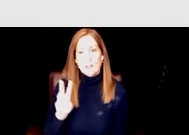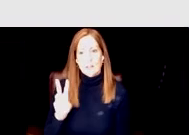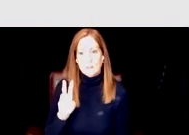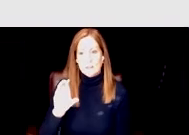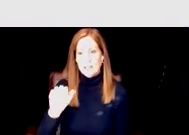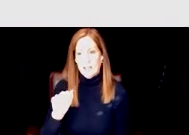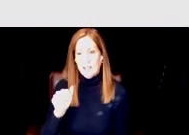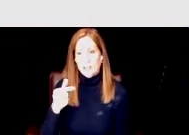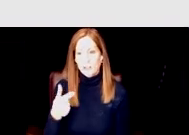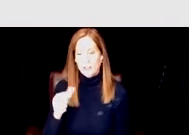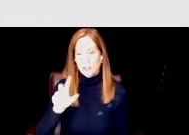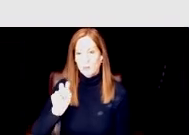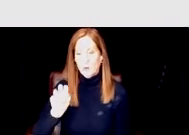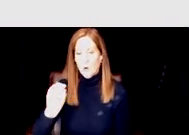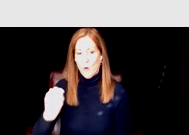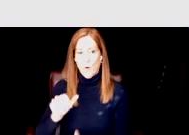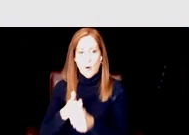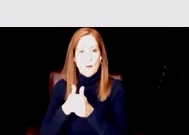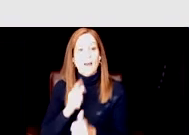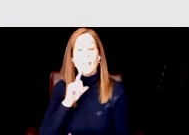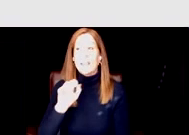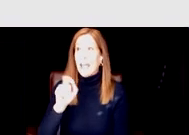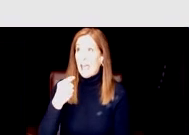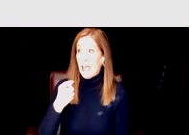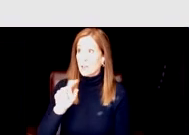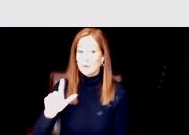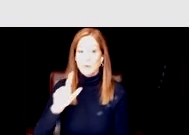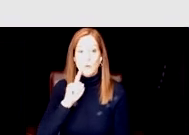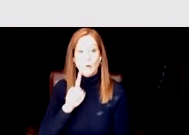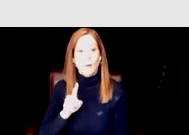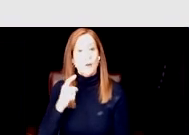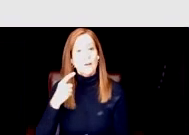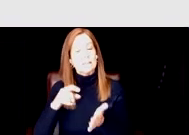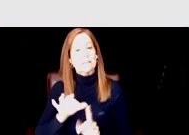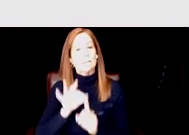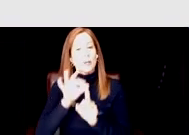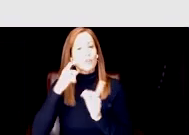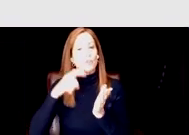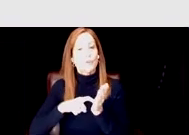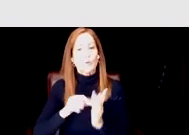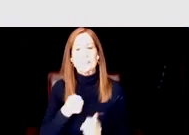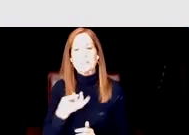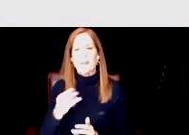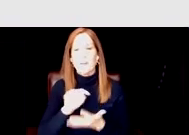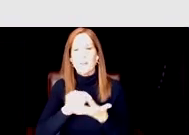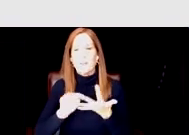The Axe tool especially notes several items that are considered best practices but are not part of the requirements.